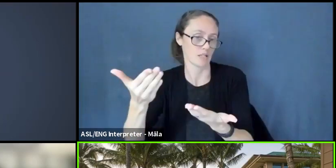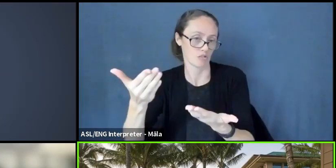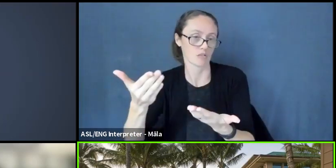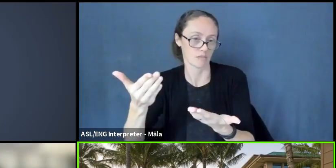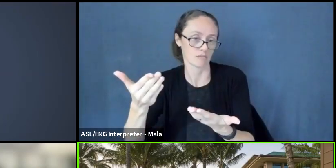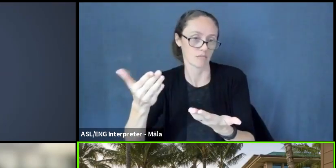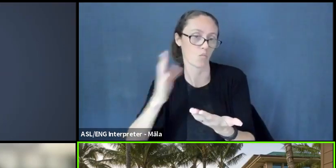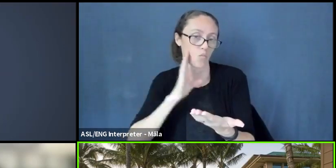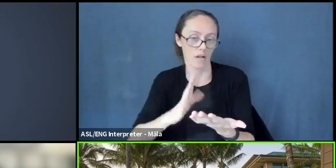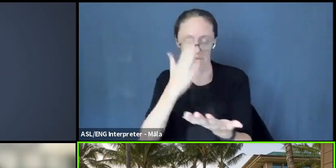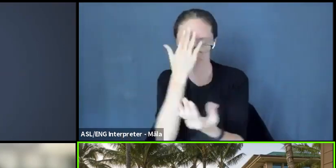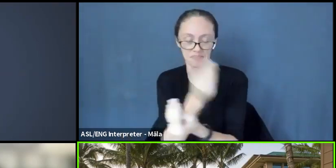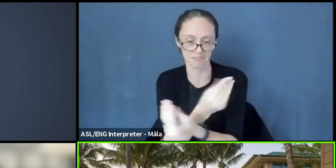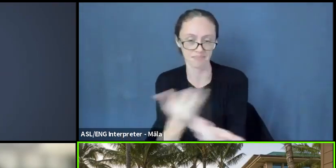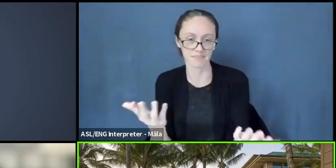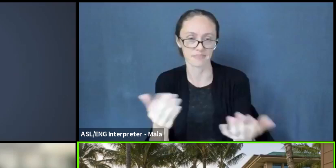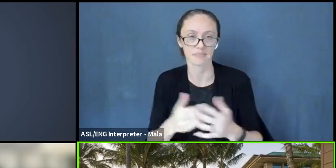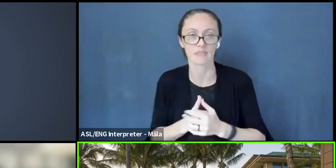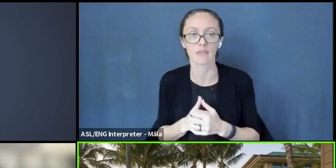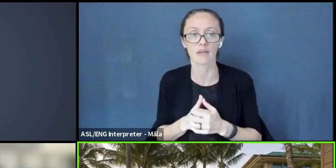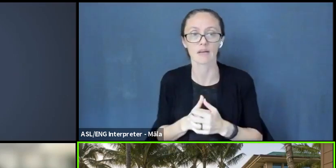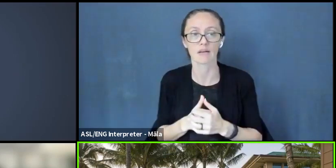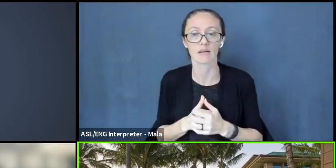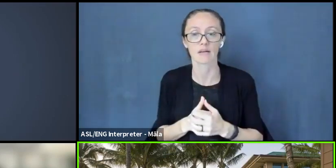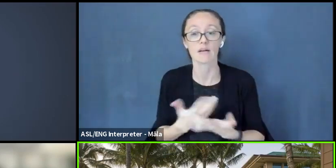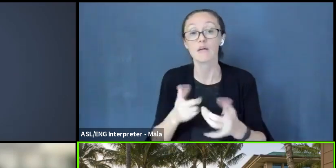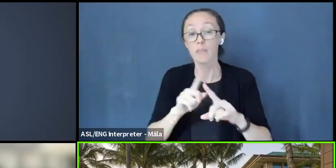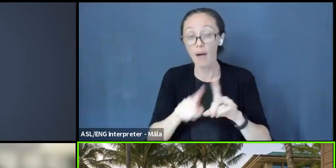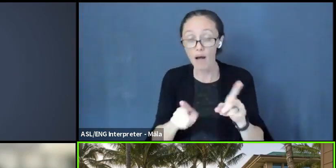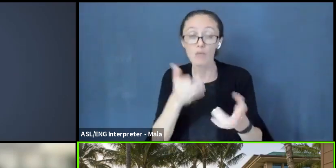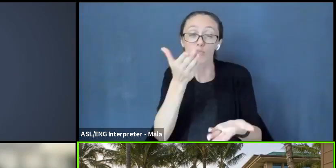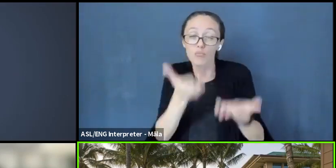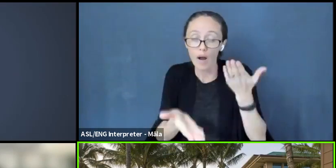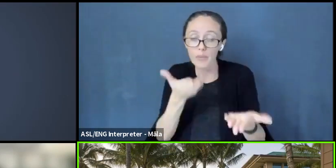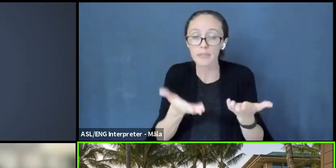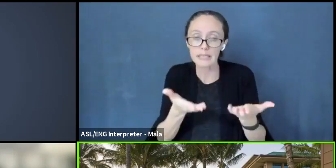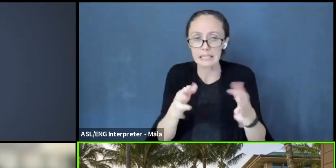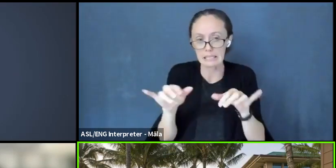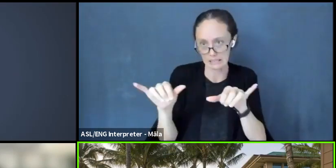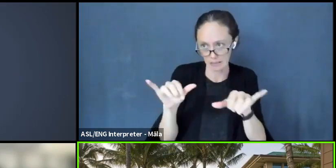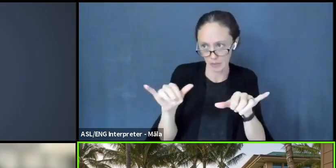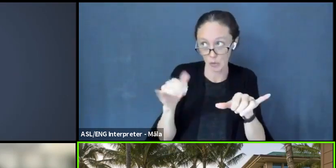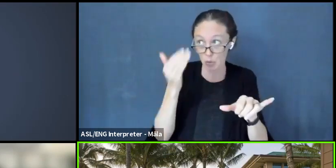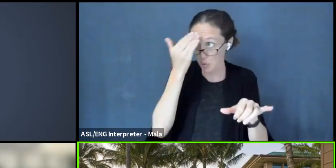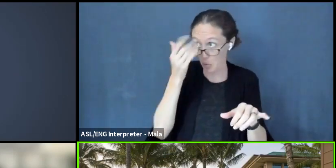But it will most likely be similar to the CDC that the evidence is strongest for those